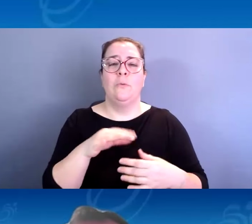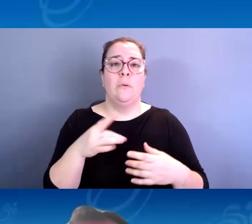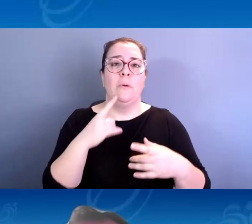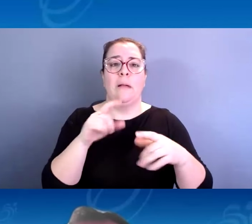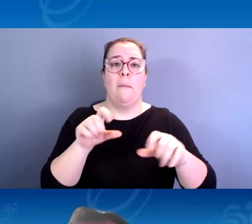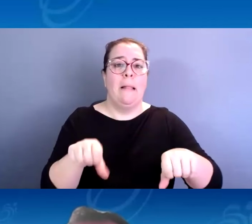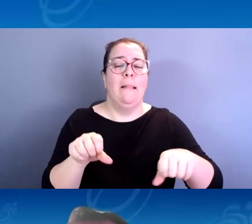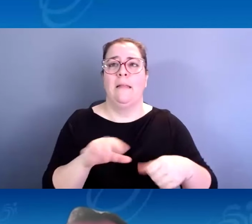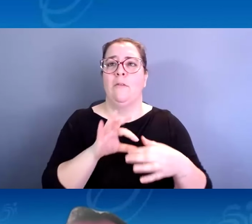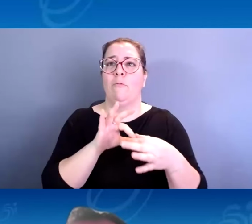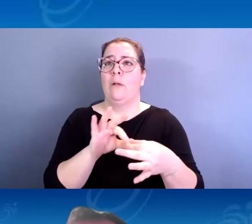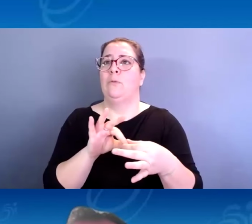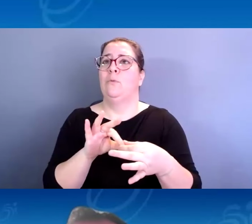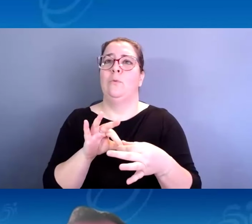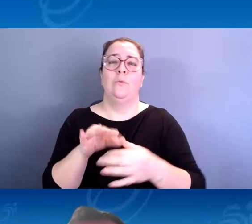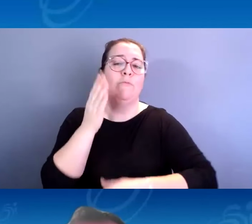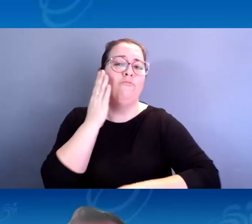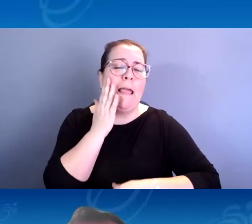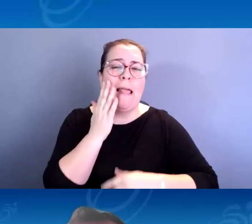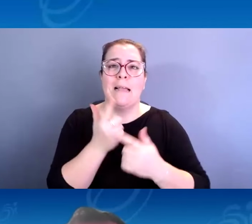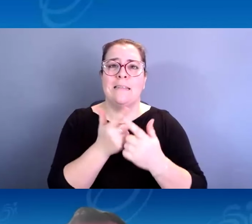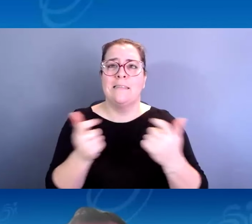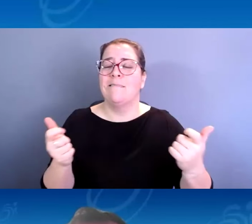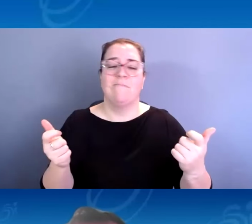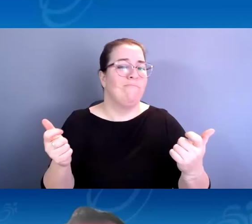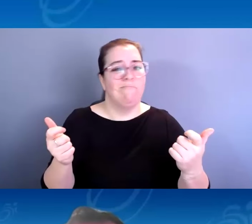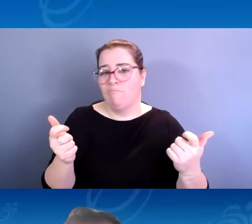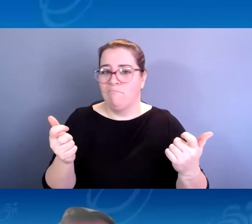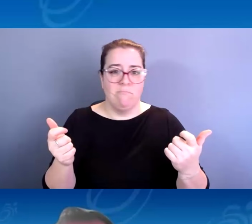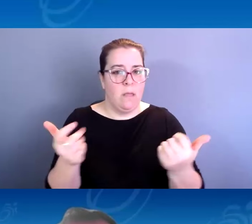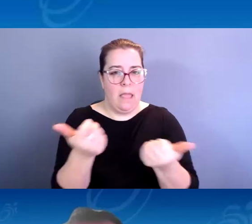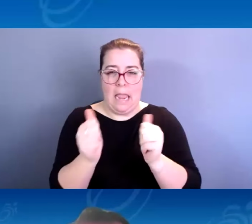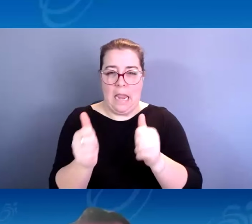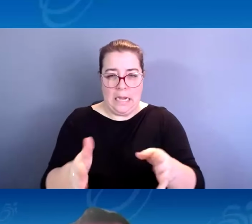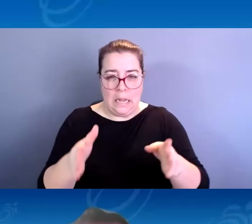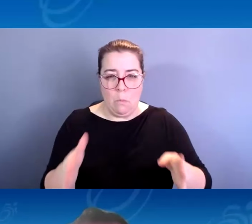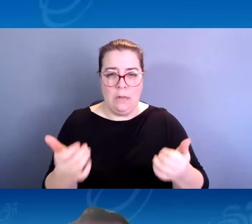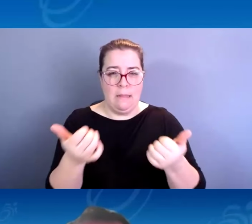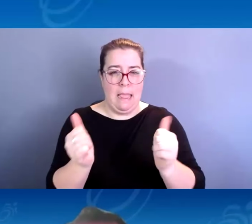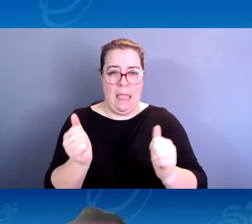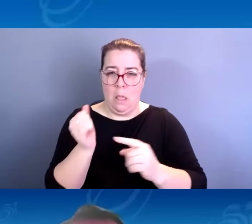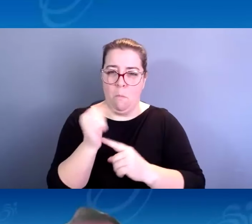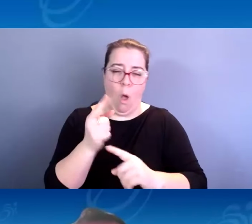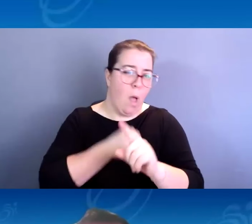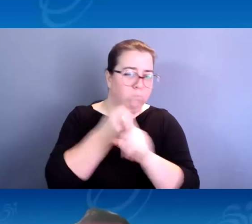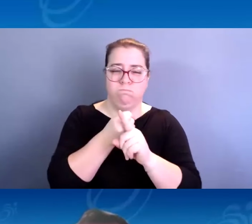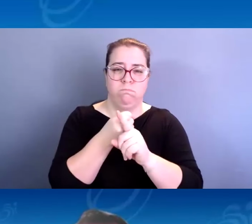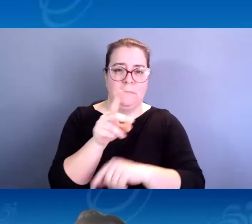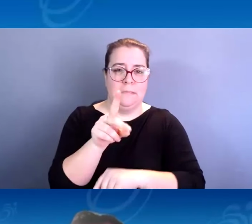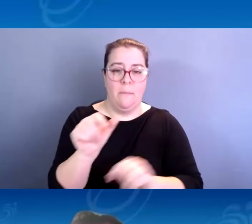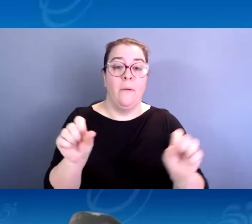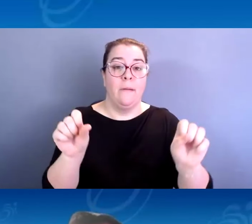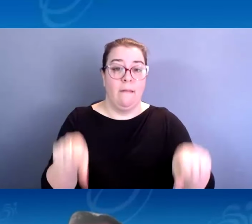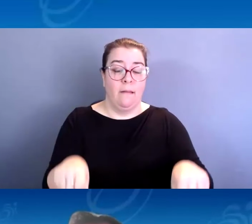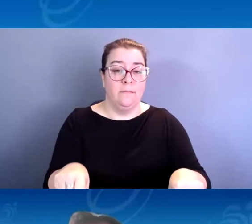So it makes good business sense, doesn't it, to include people with disability. And I think that's a great takeaway.